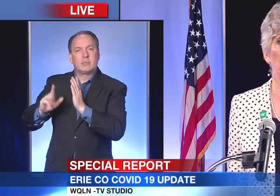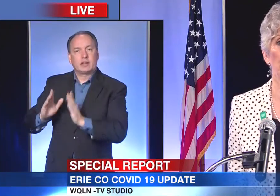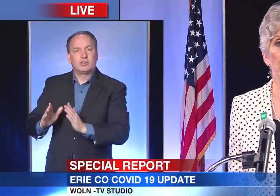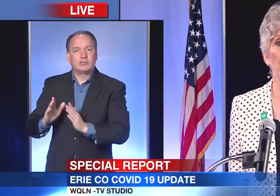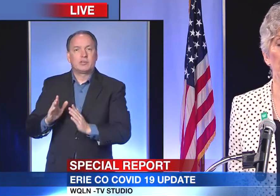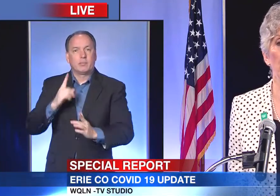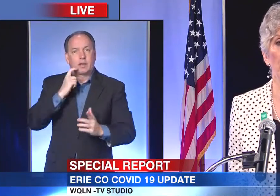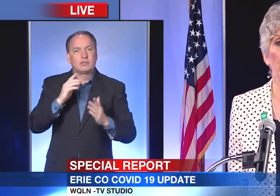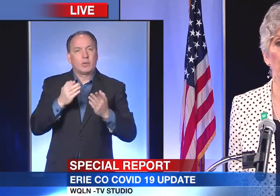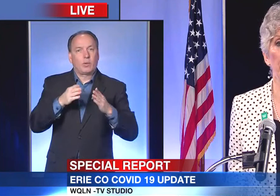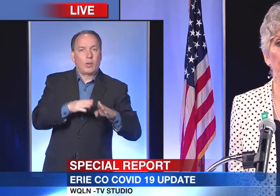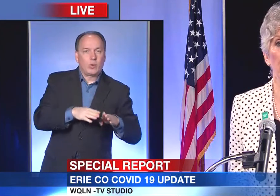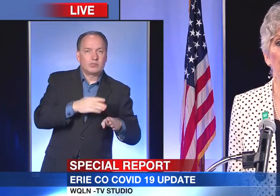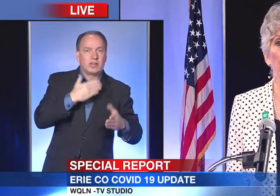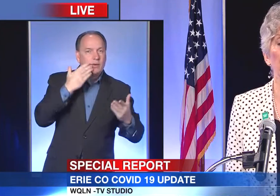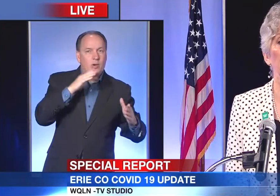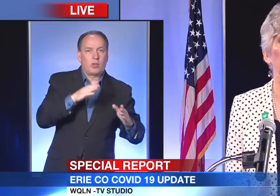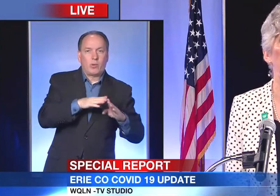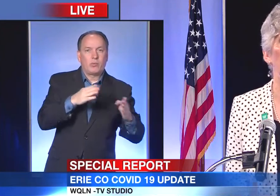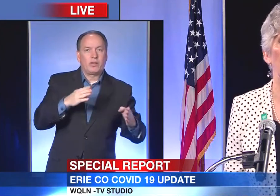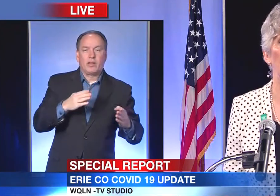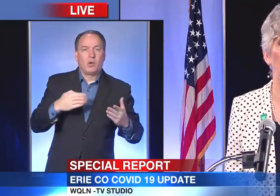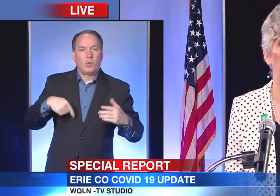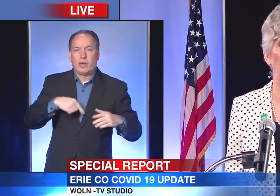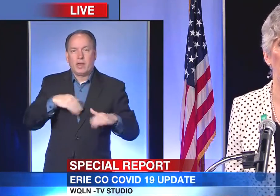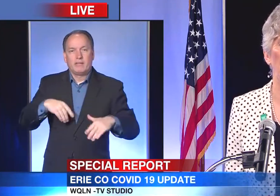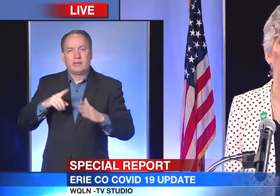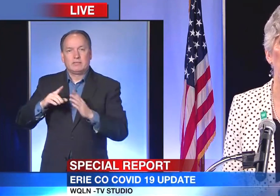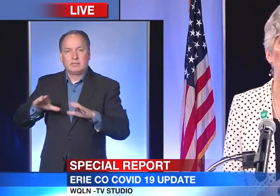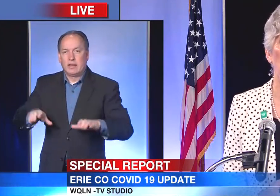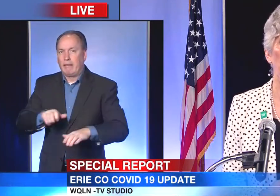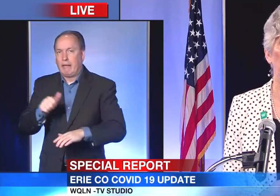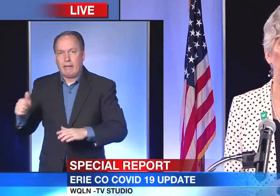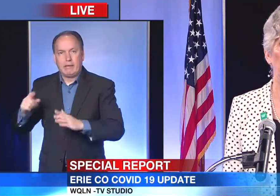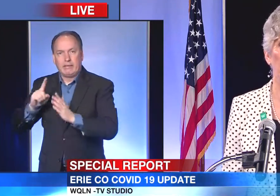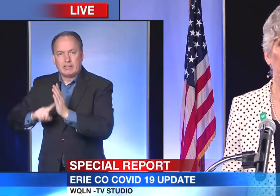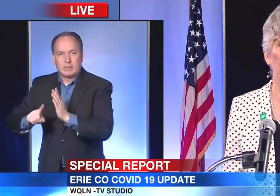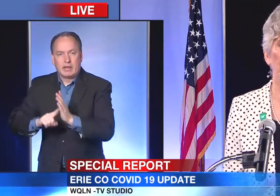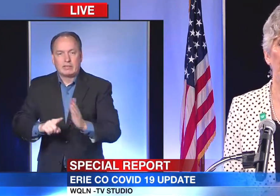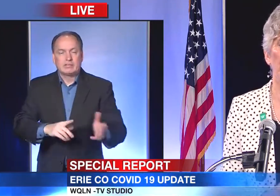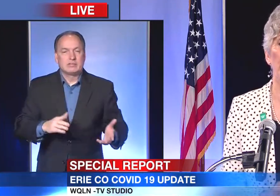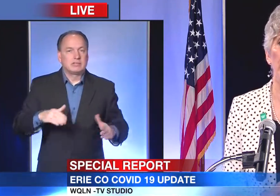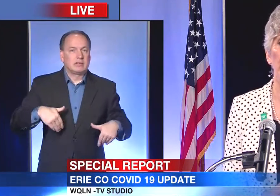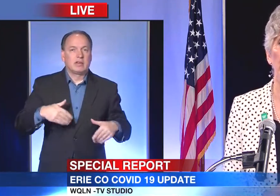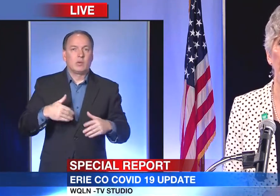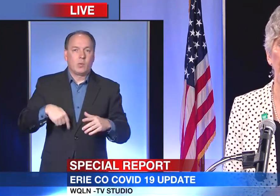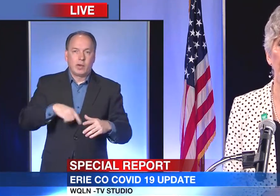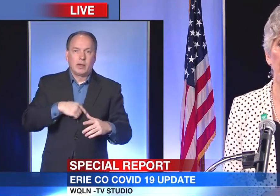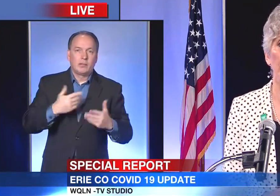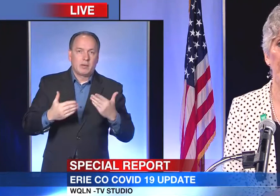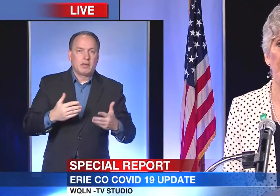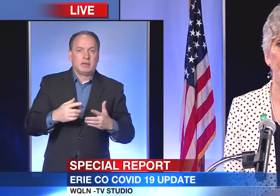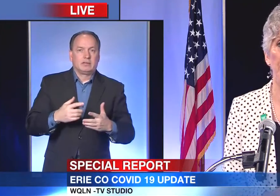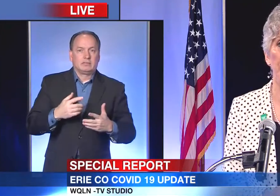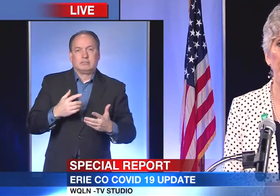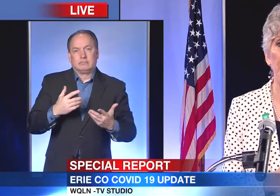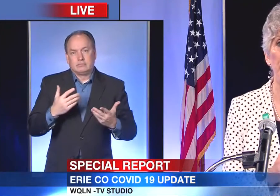INSPECTORS WHO DO THIS EVERY SINGLE YEAR, AND BECAUSE THE CAMPGROUNDS ARE CLOSED AND THAT DIDN'T KNOW THEY'RE OPENING, I DON'T BELIEVE WE'VE DONE ANY OF